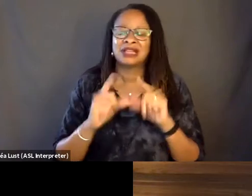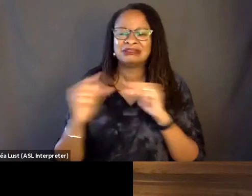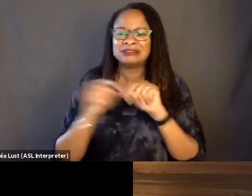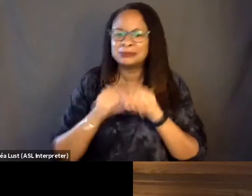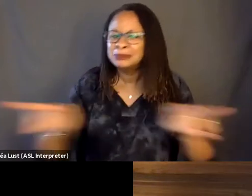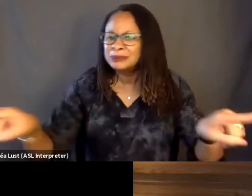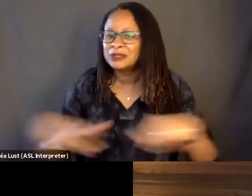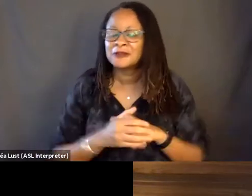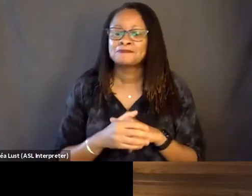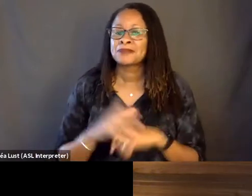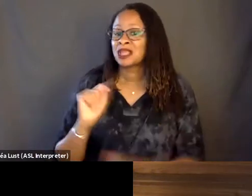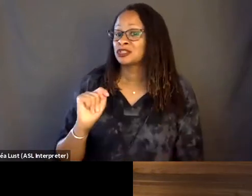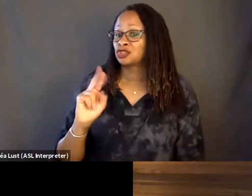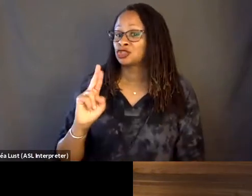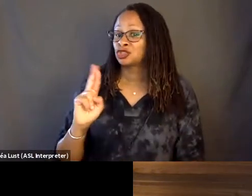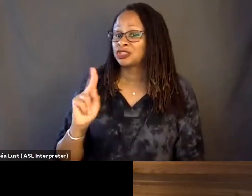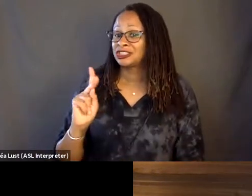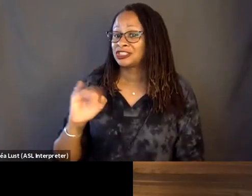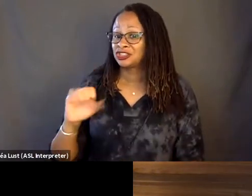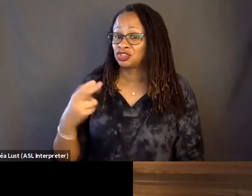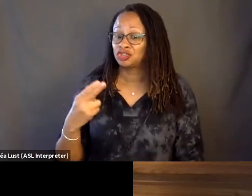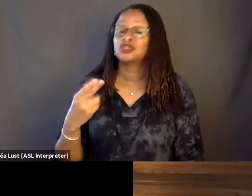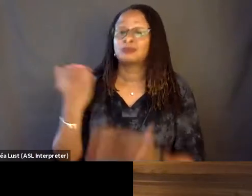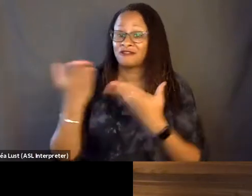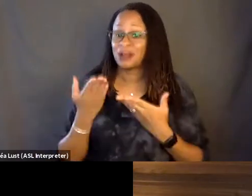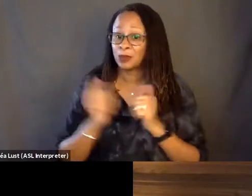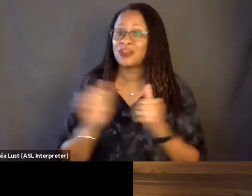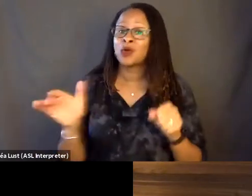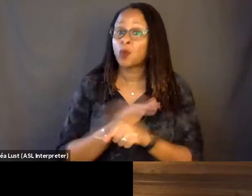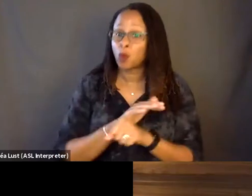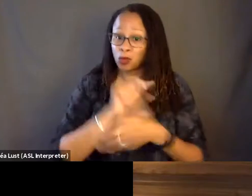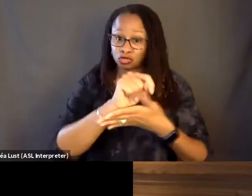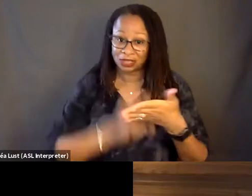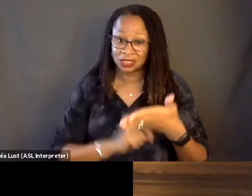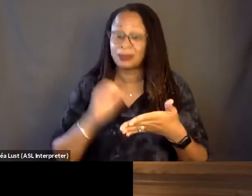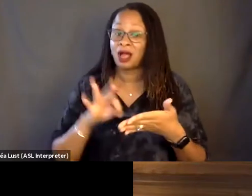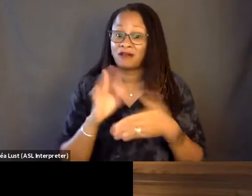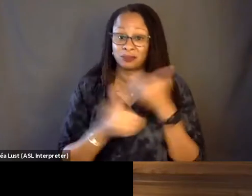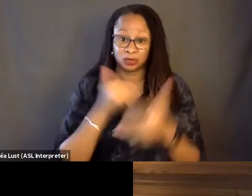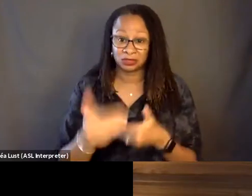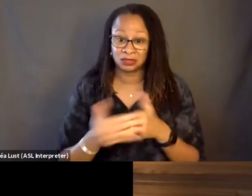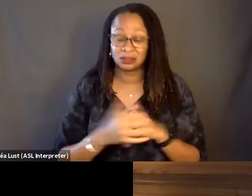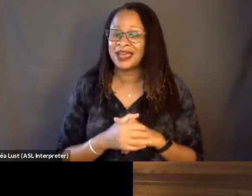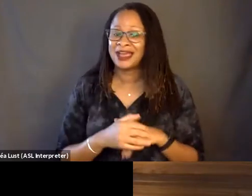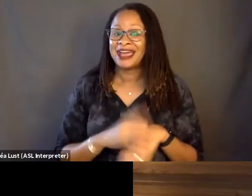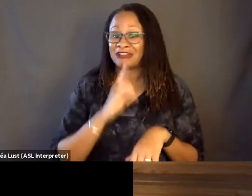the Turkish provided me with the entire transcript. And that is still not in the world.